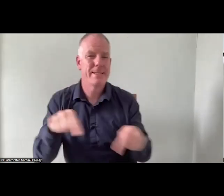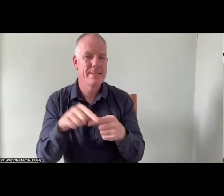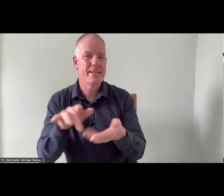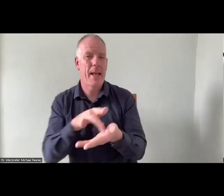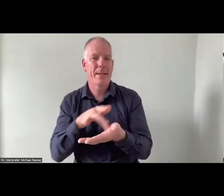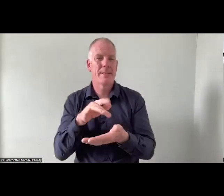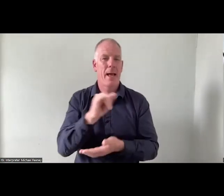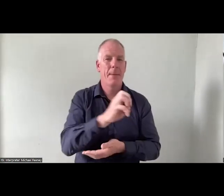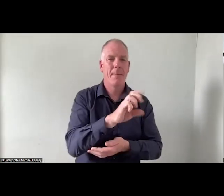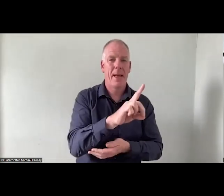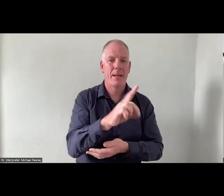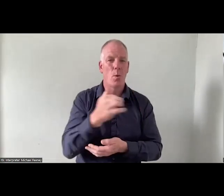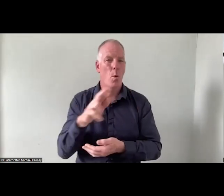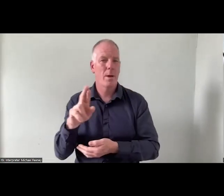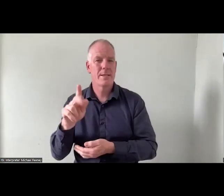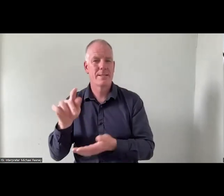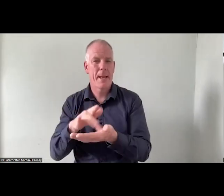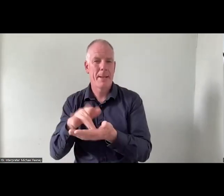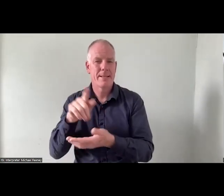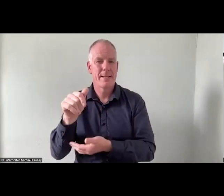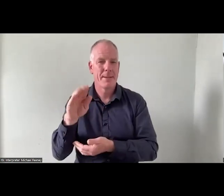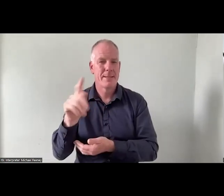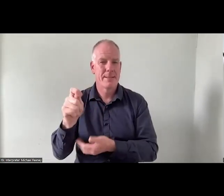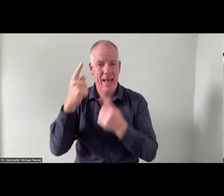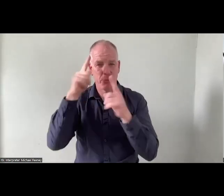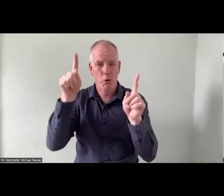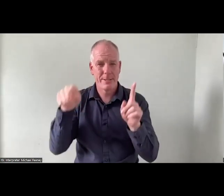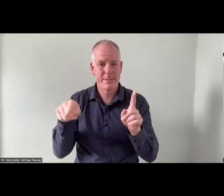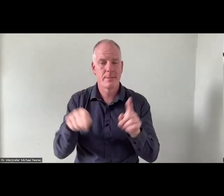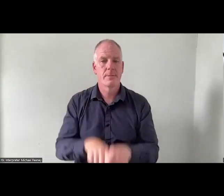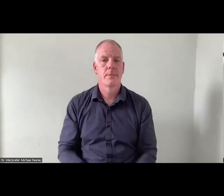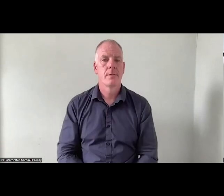where, a bit like audio description,